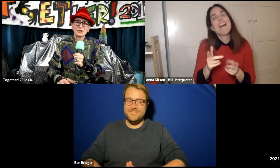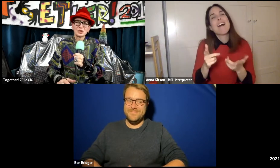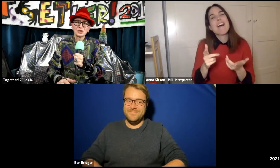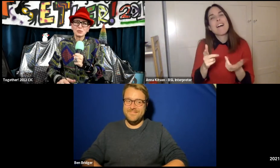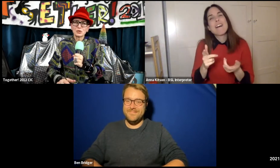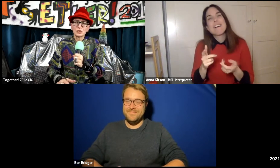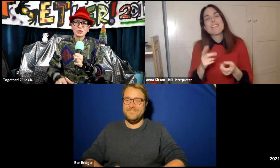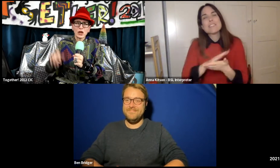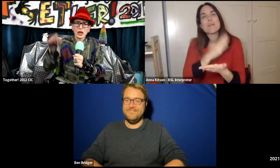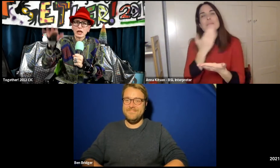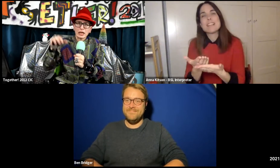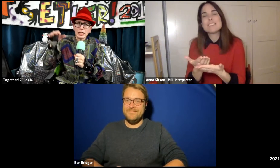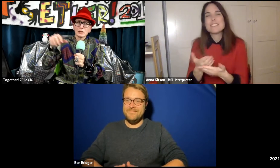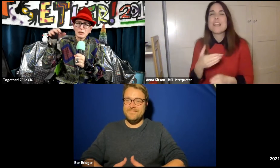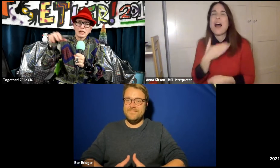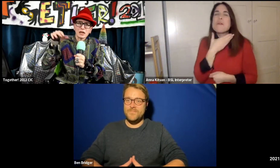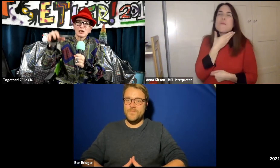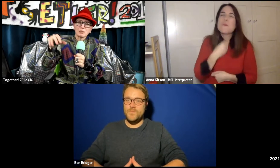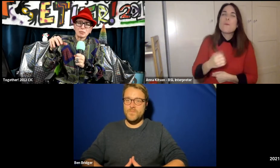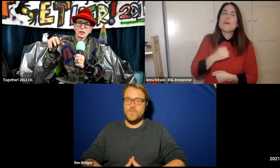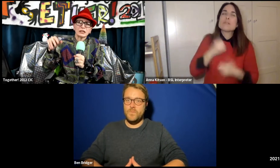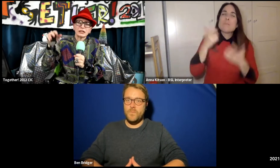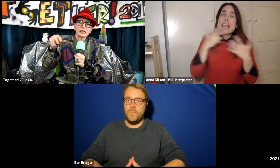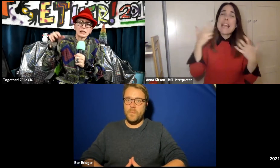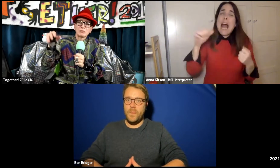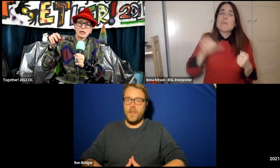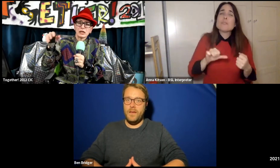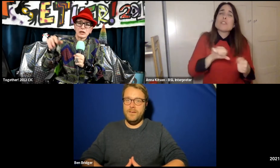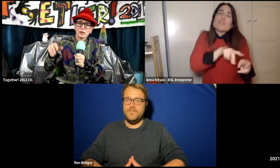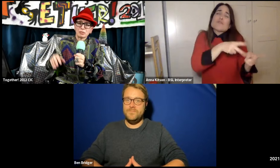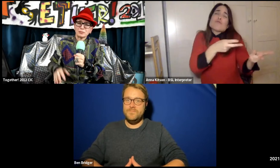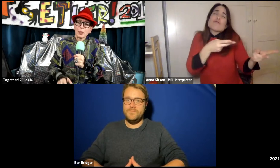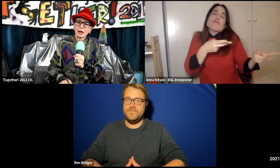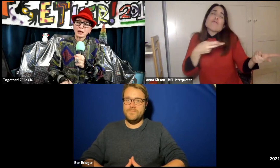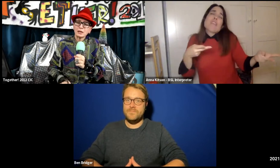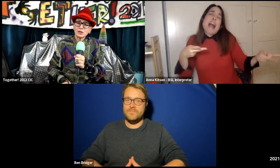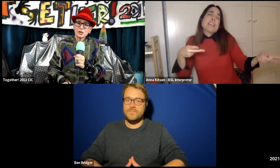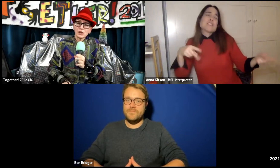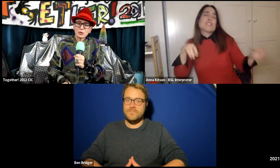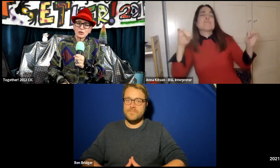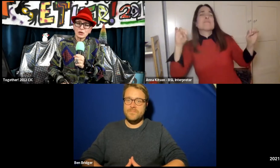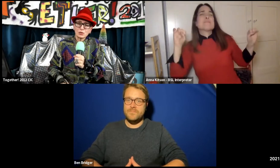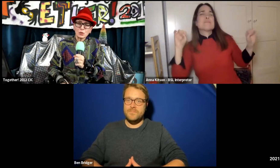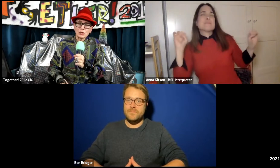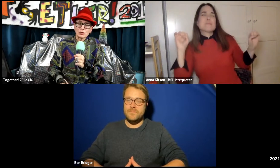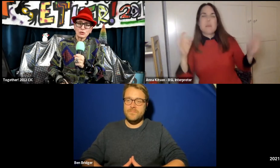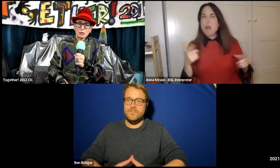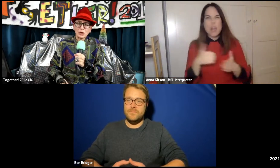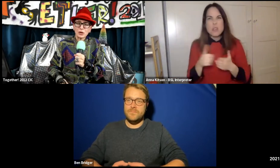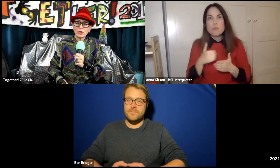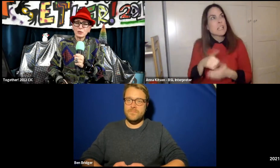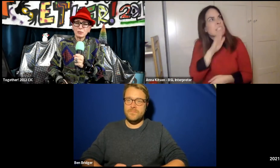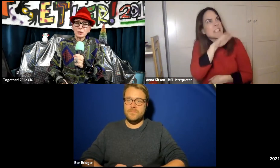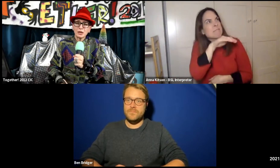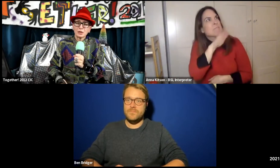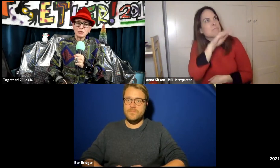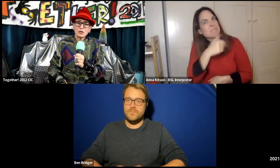lovely, it's more kind of, "Let me up, let me up", and Cheryl says wonderful poem,